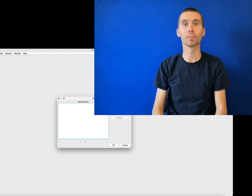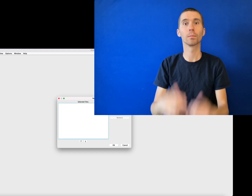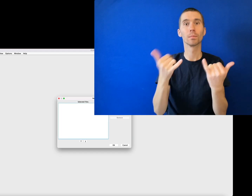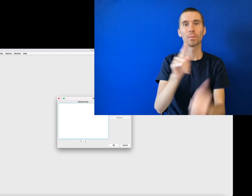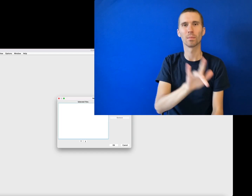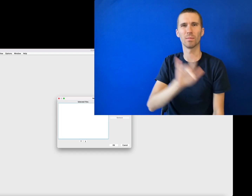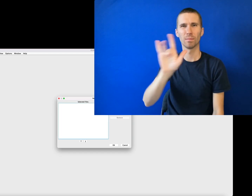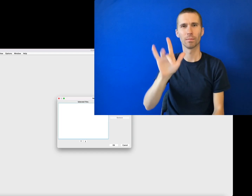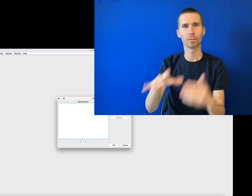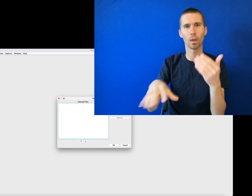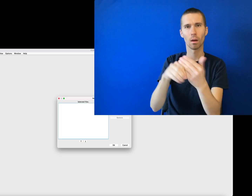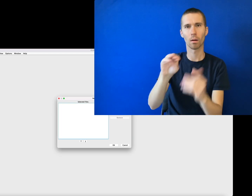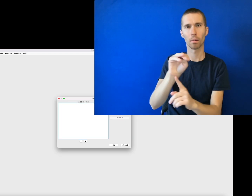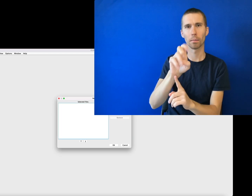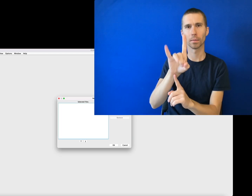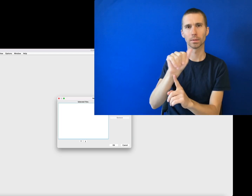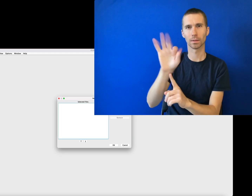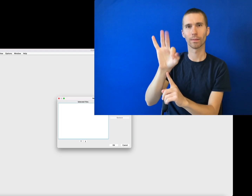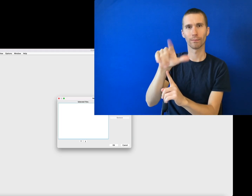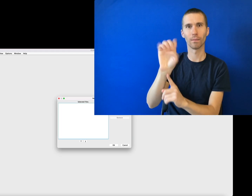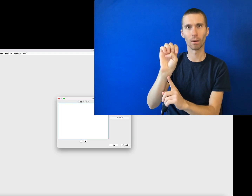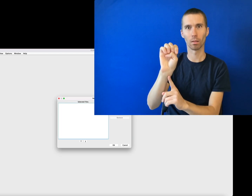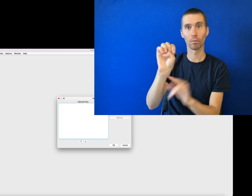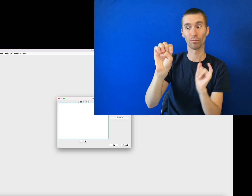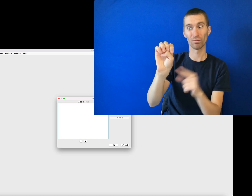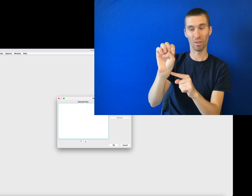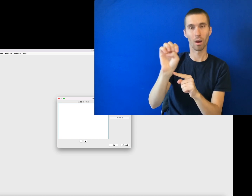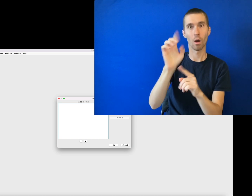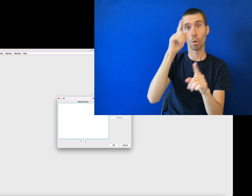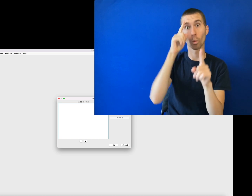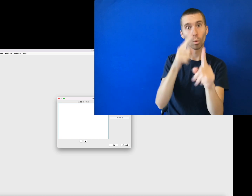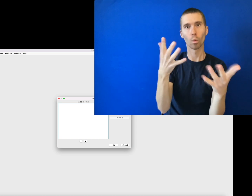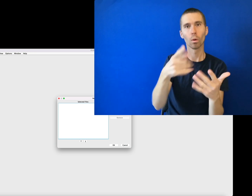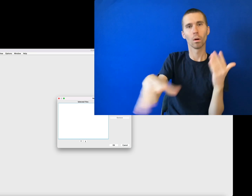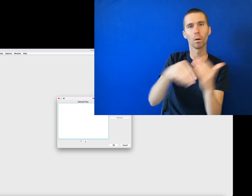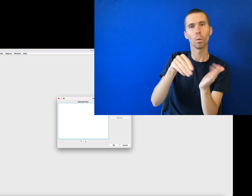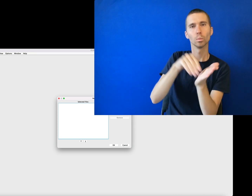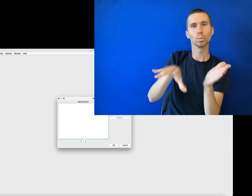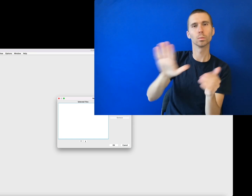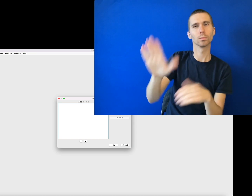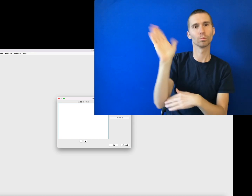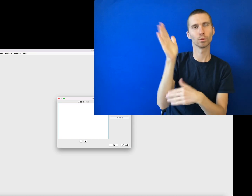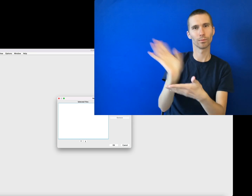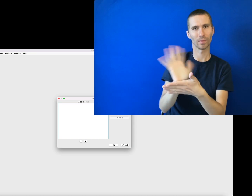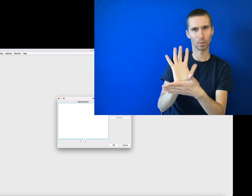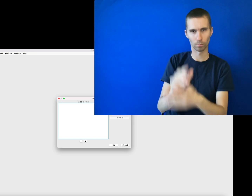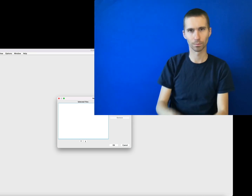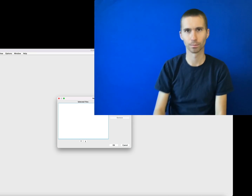Now, you should move your cursor over to the button that says "Add Media File" so that you can add the student's video.